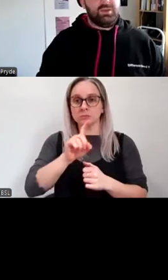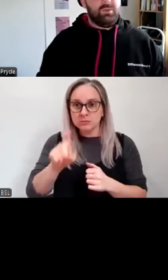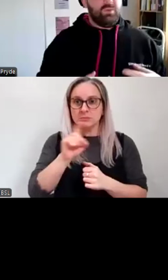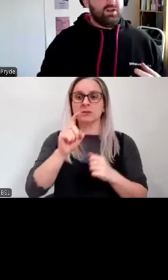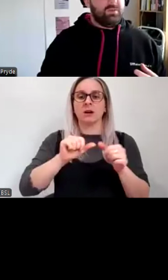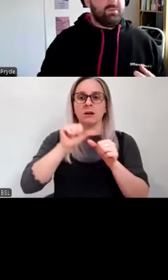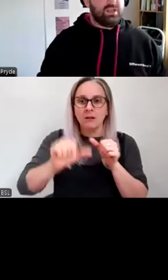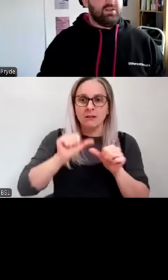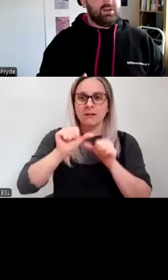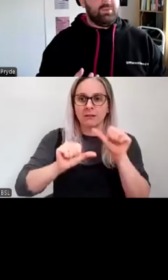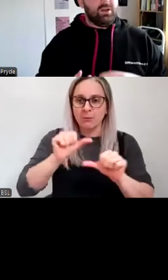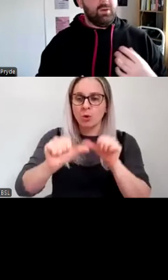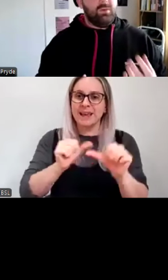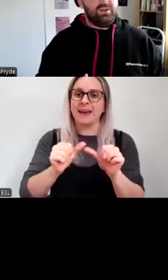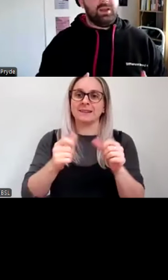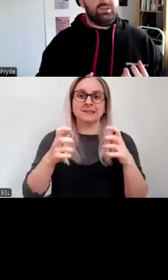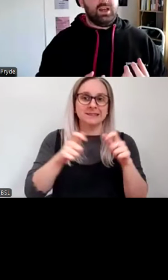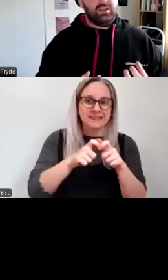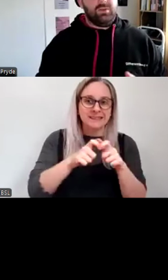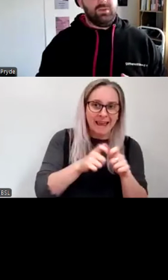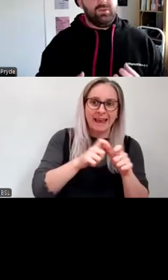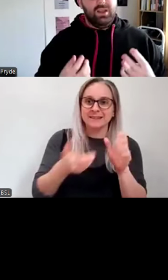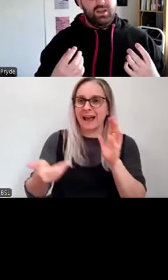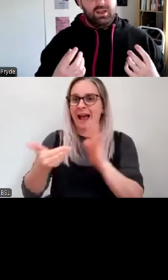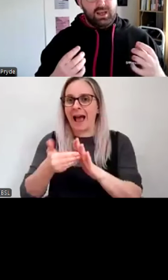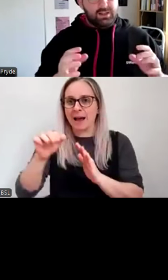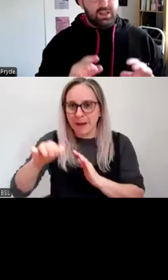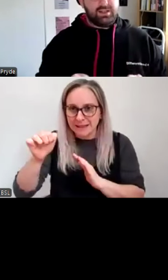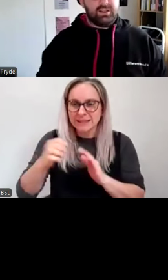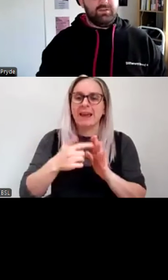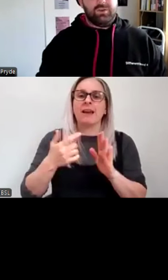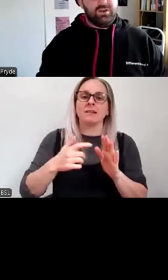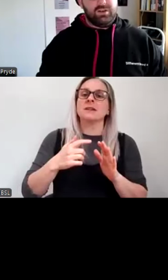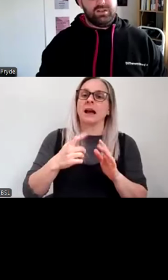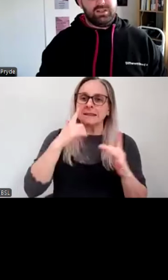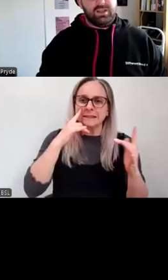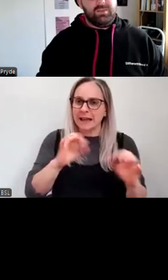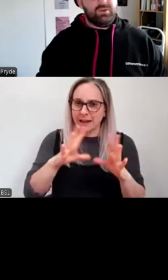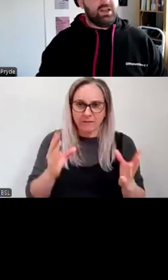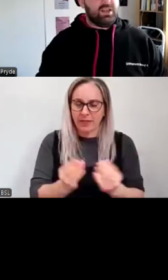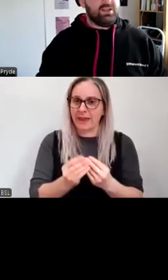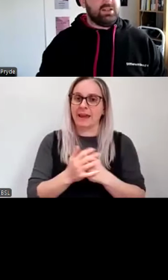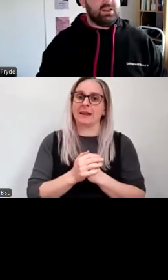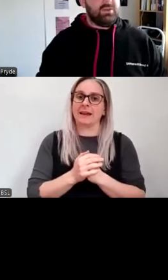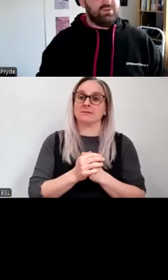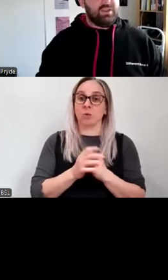is people will say like pull up a homepage and go and test it for say keyboard navigation, then go,